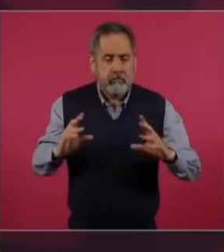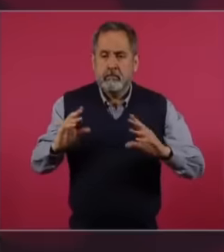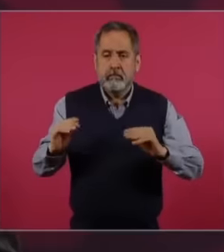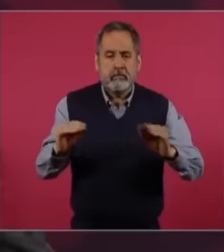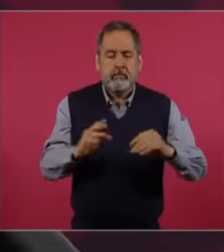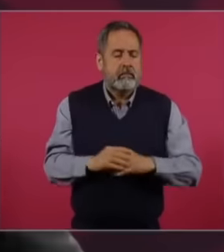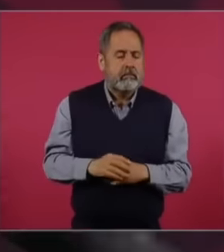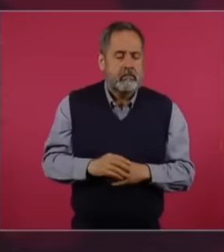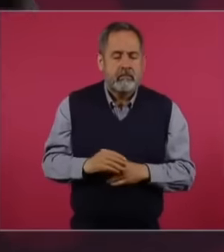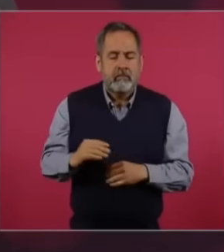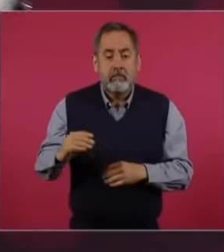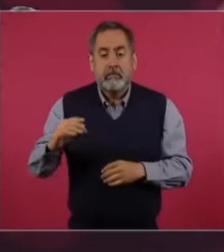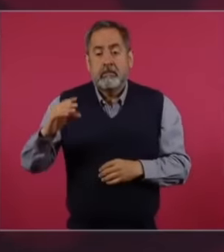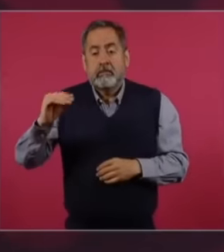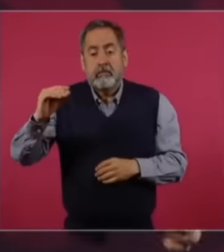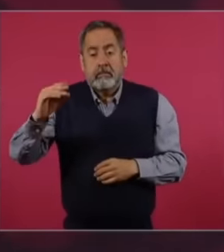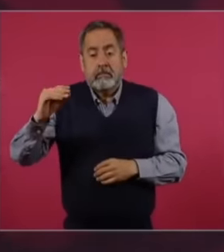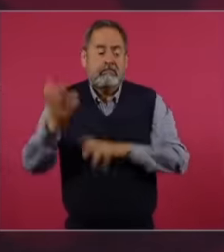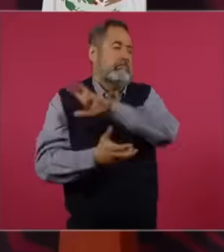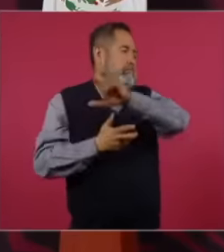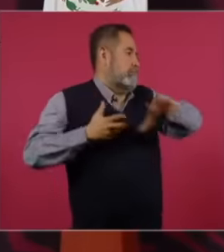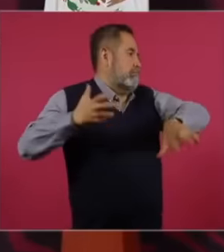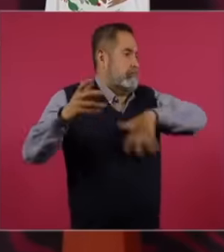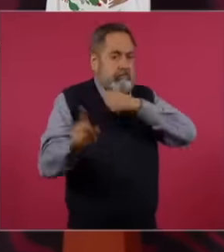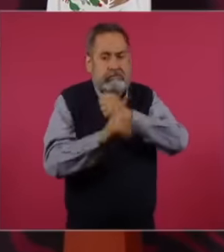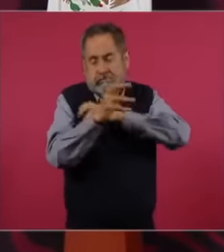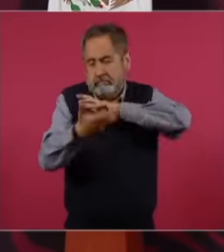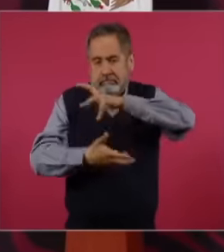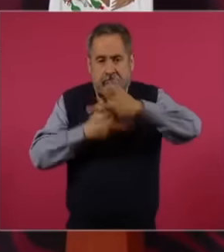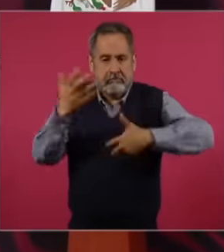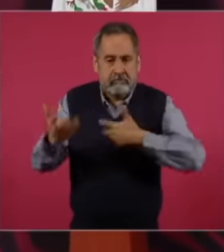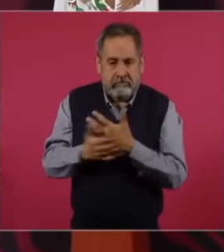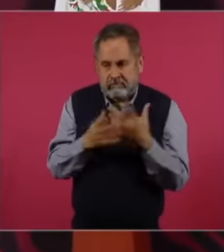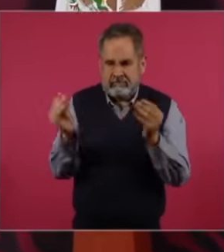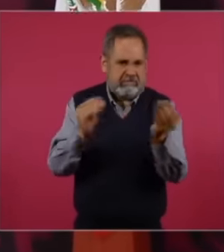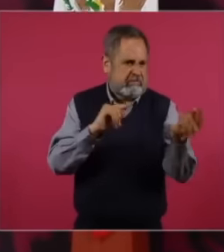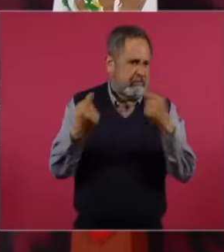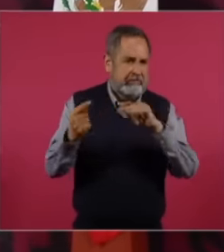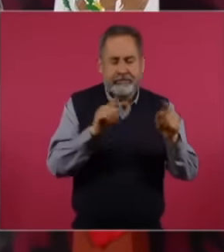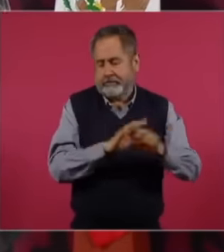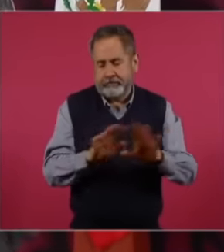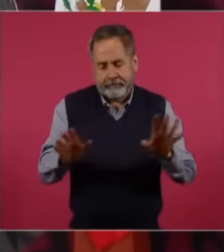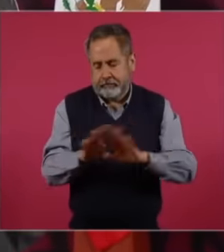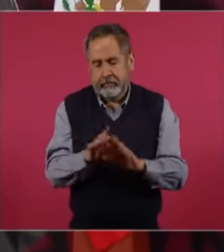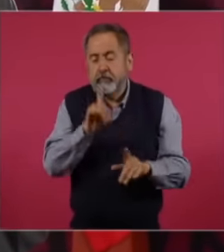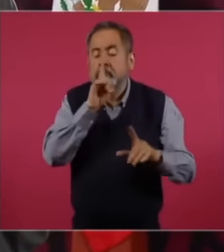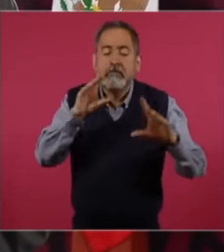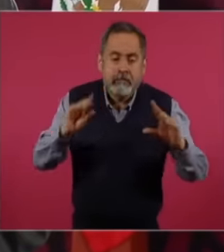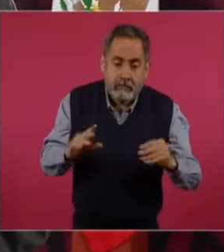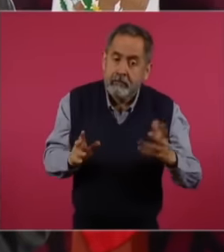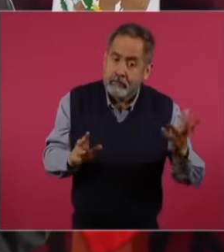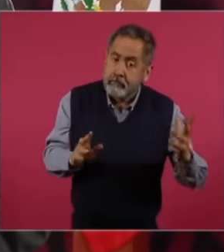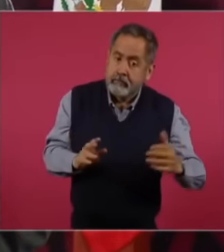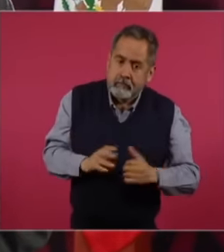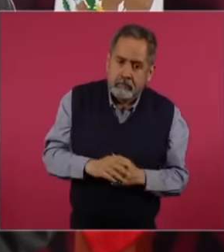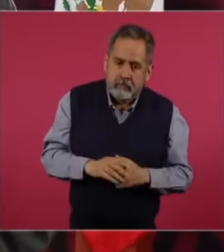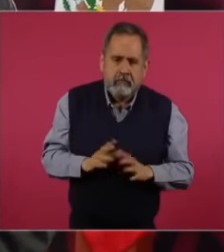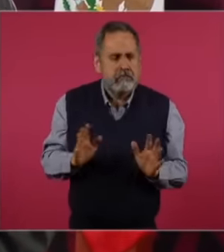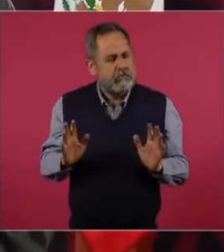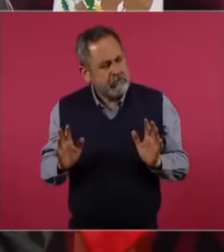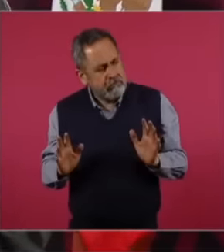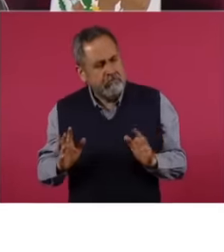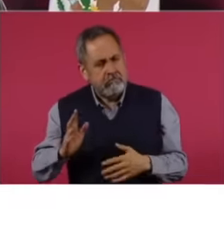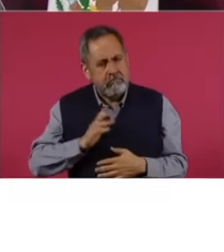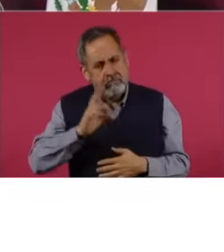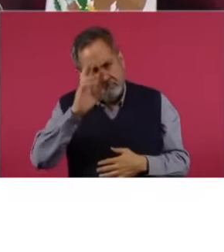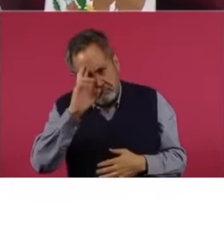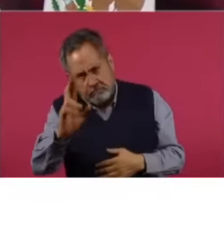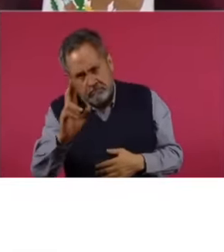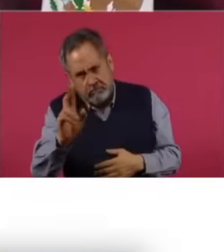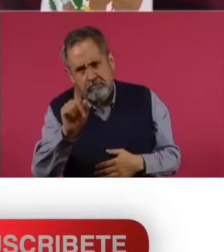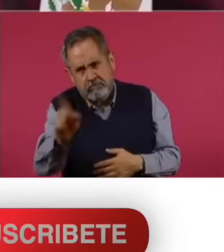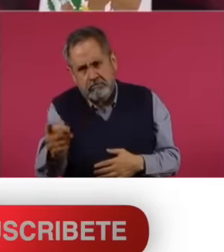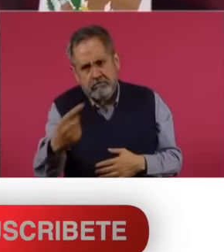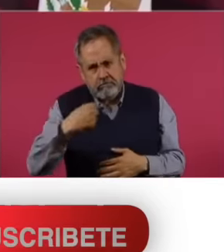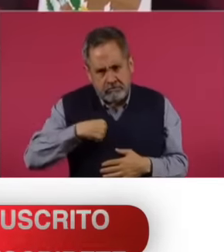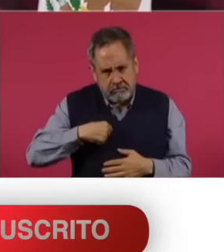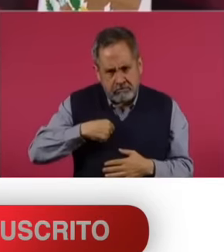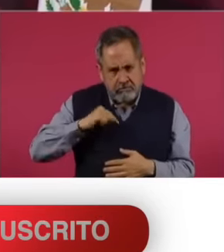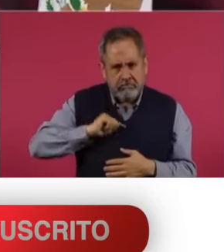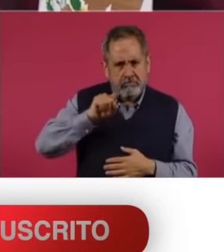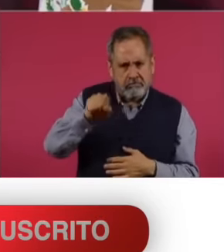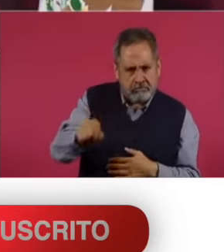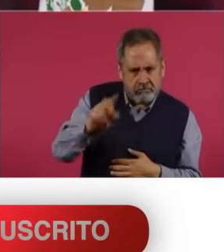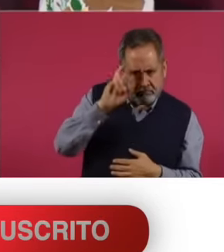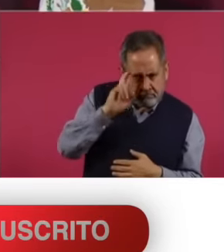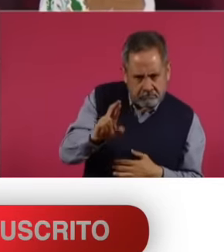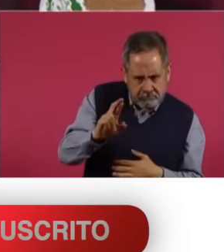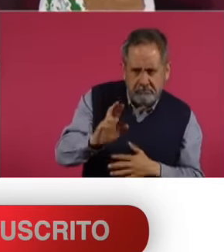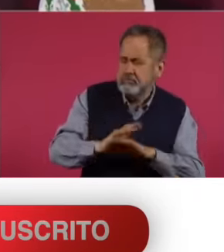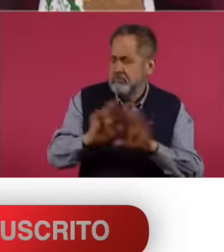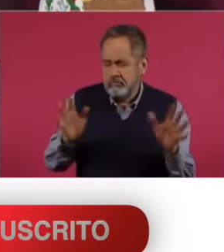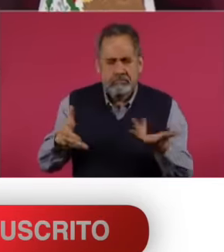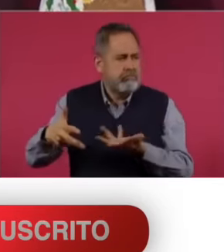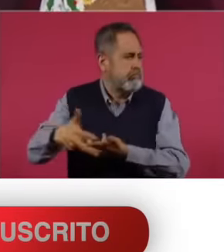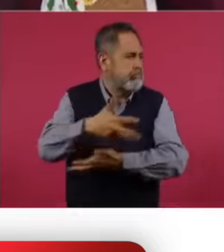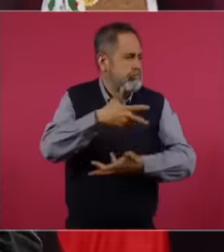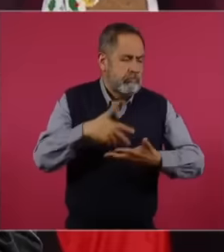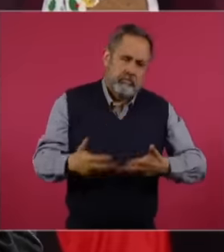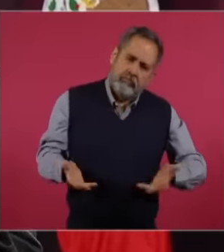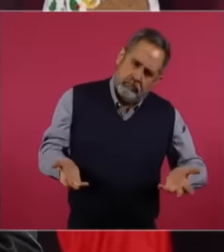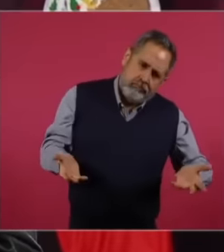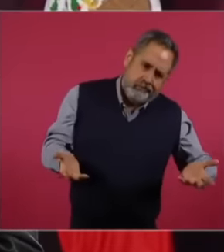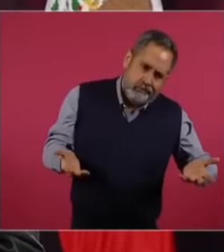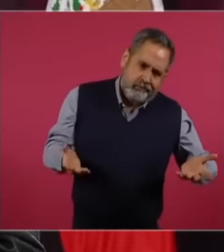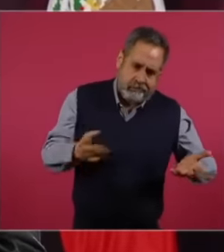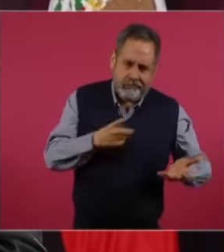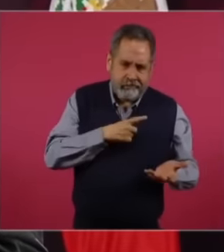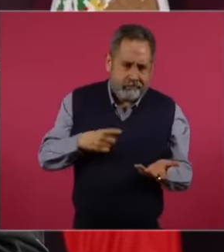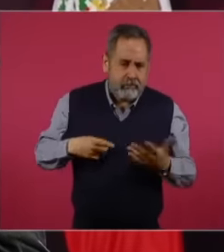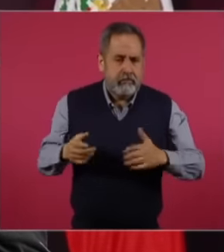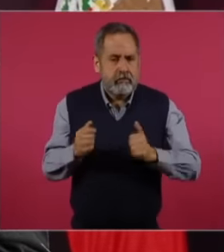and the debate come up but if there is respect no because we have to take them between all of us and